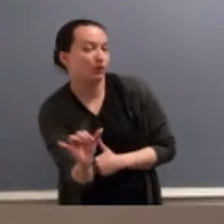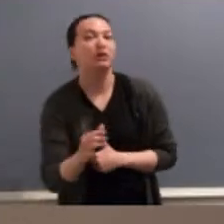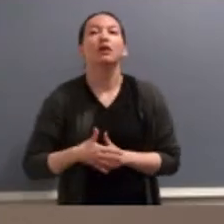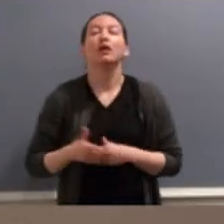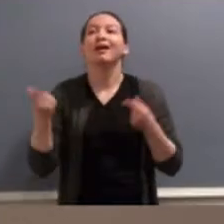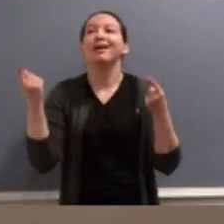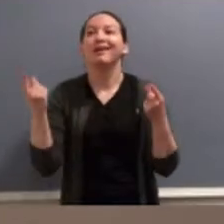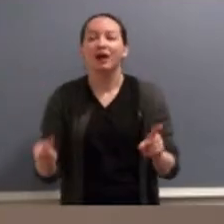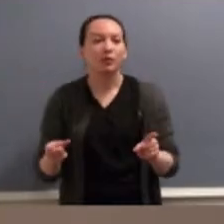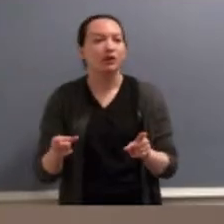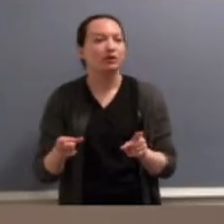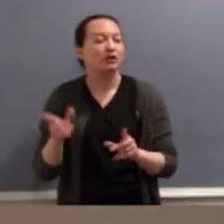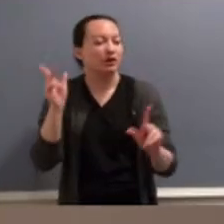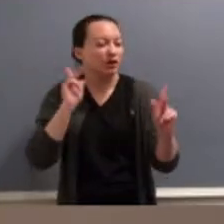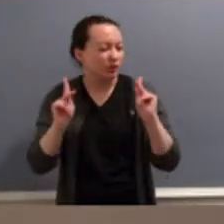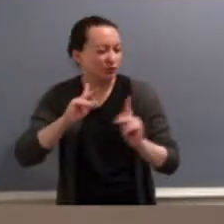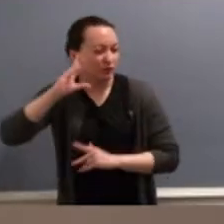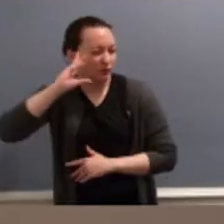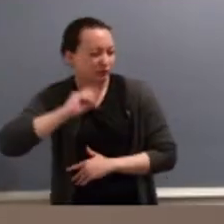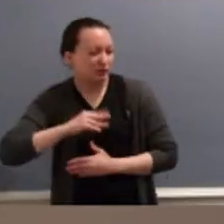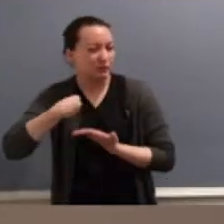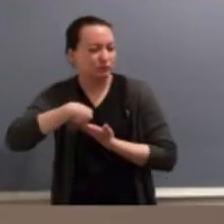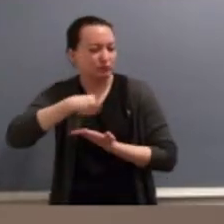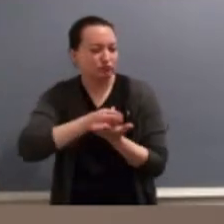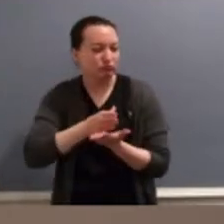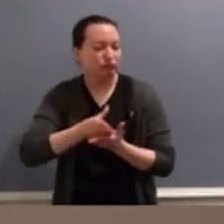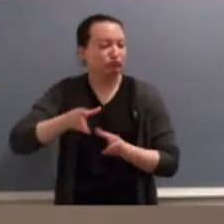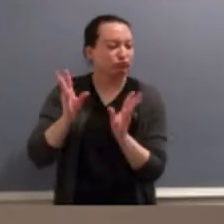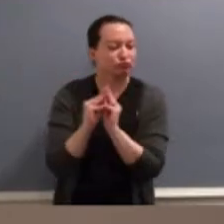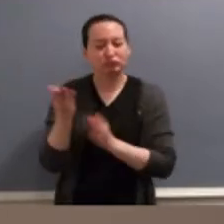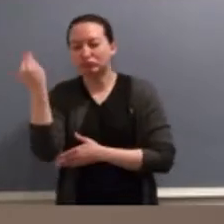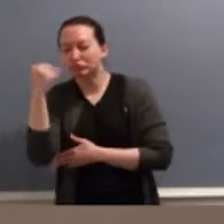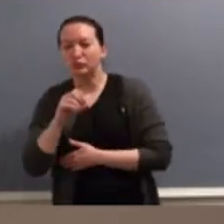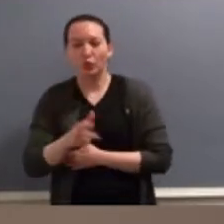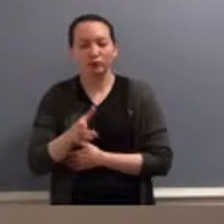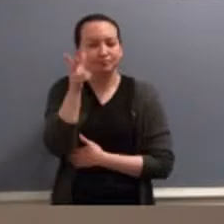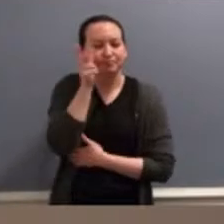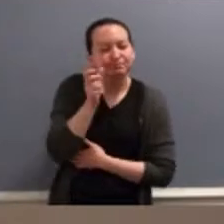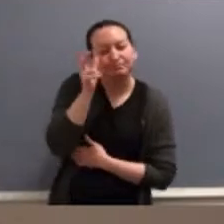have taken part in budget hearings in the past or just been attuned to county finances in the past